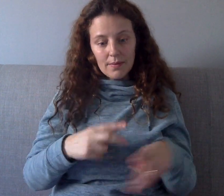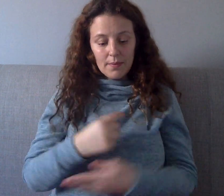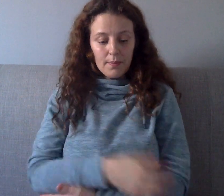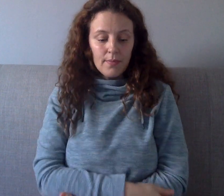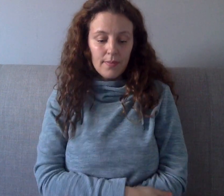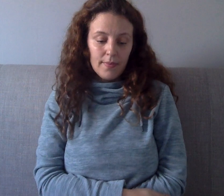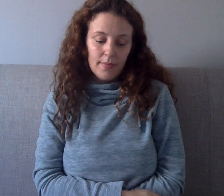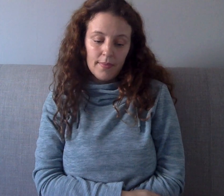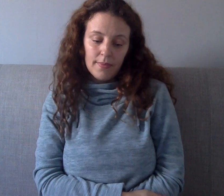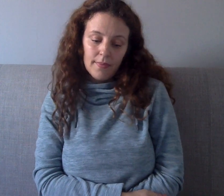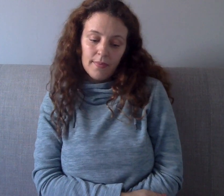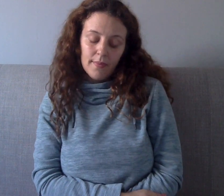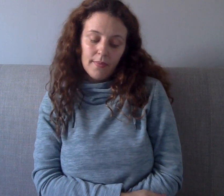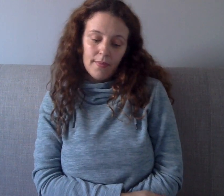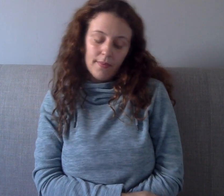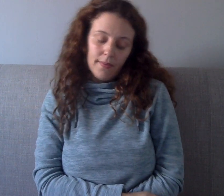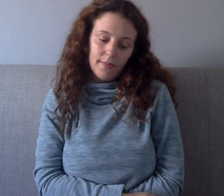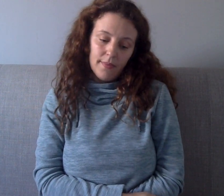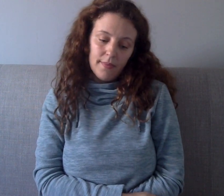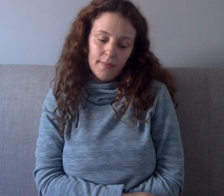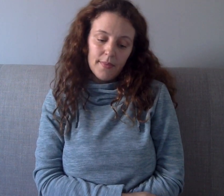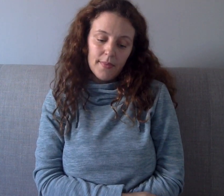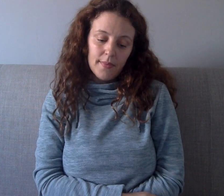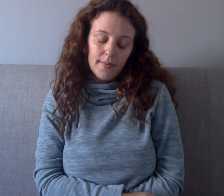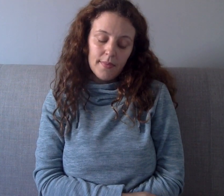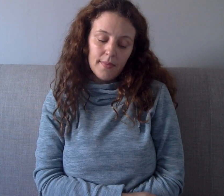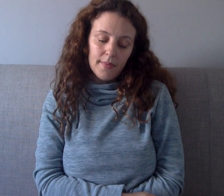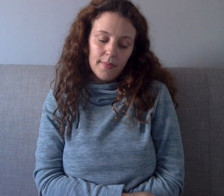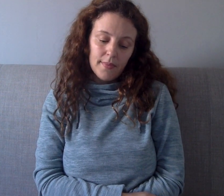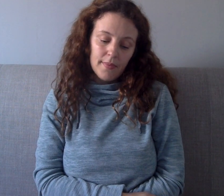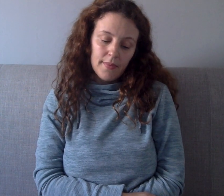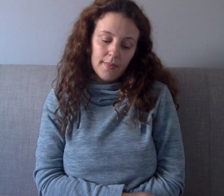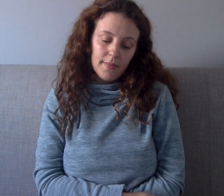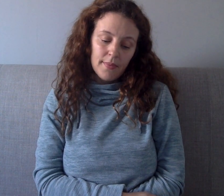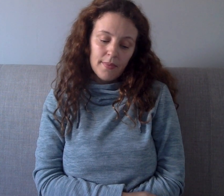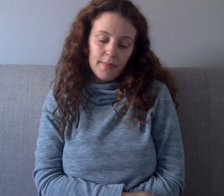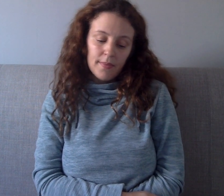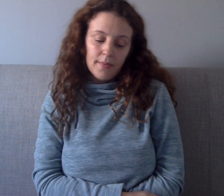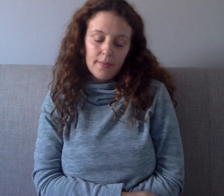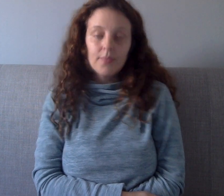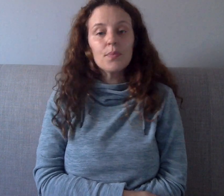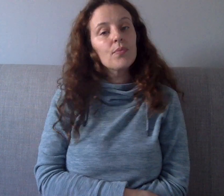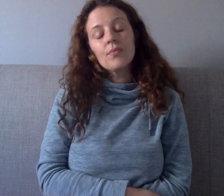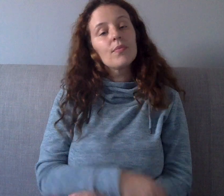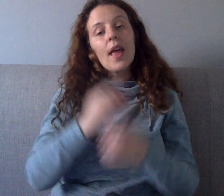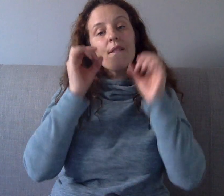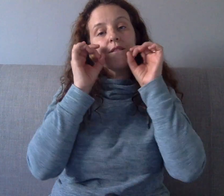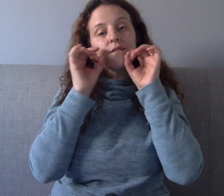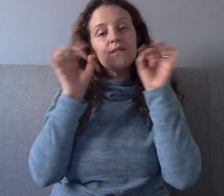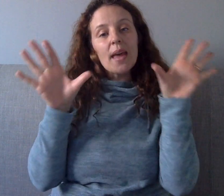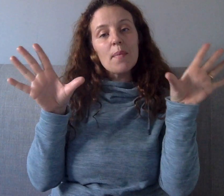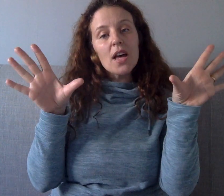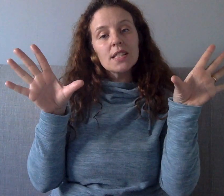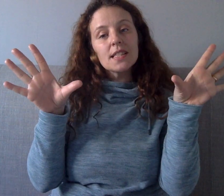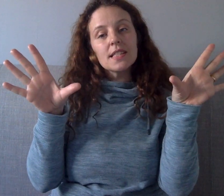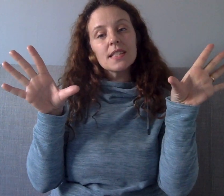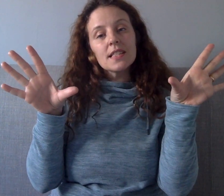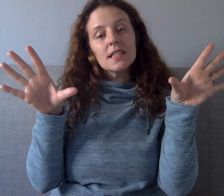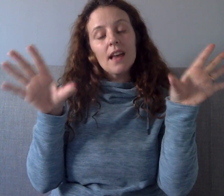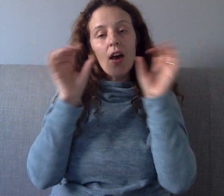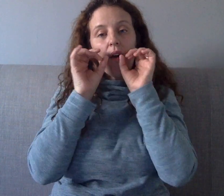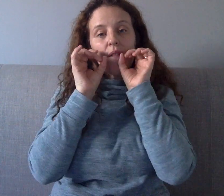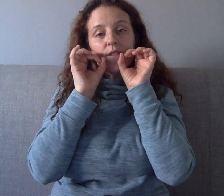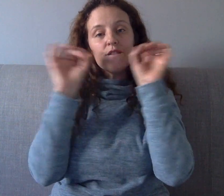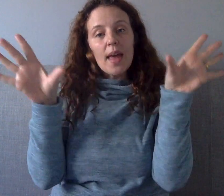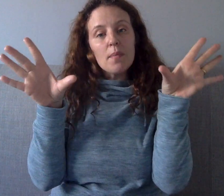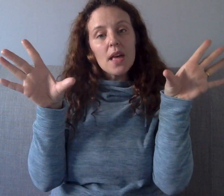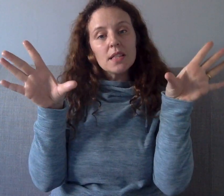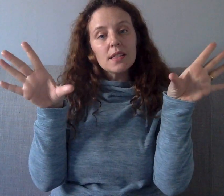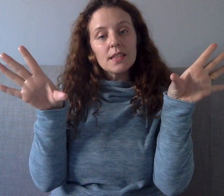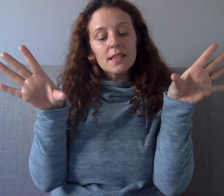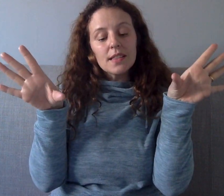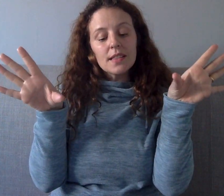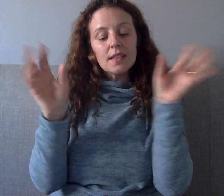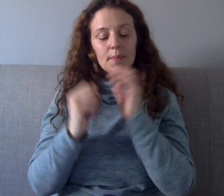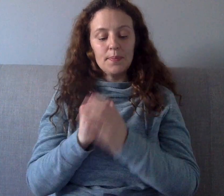FAMOUS